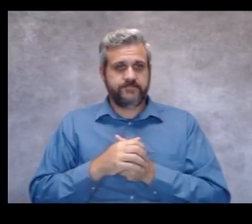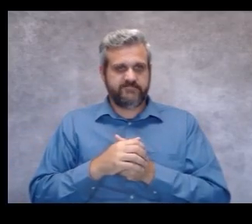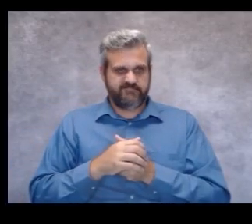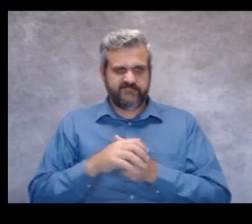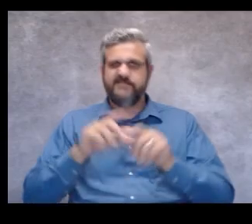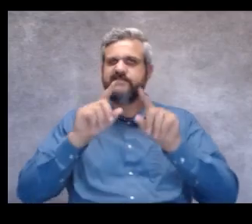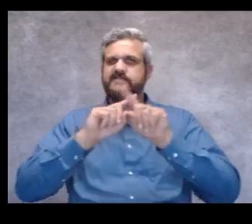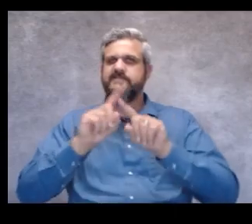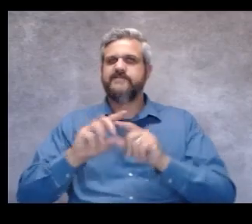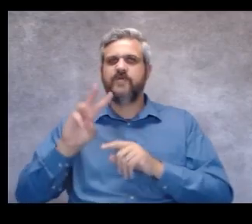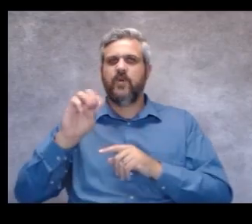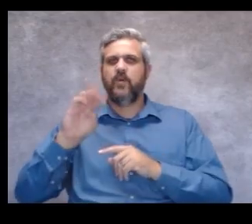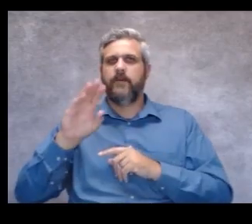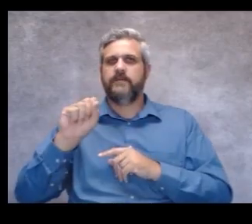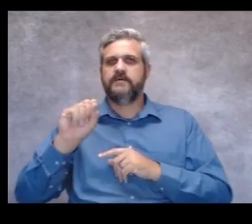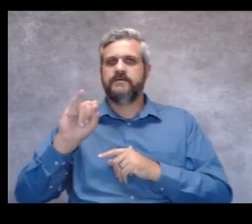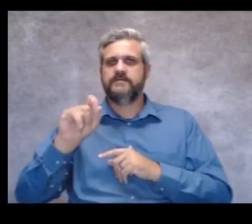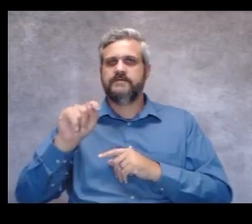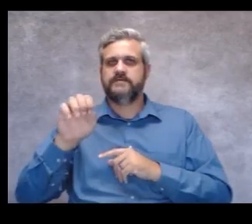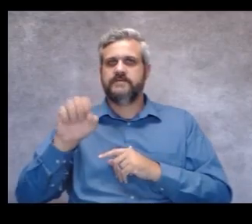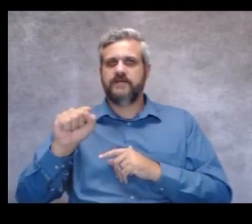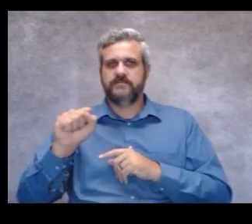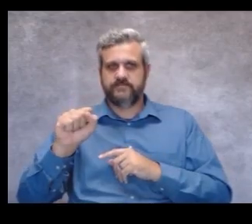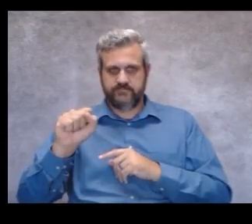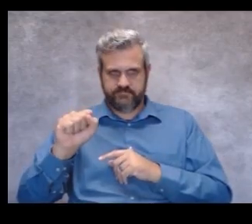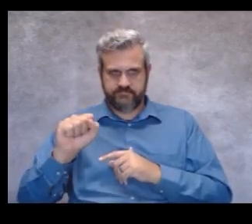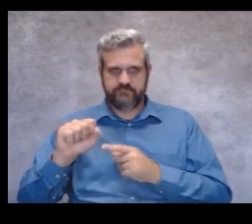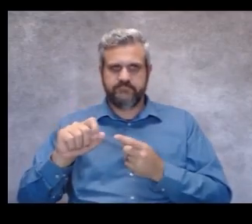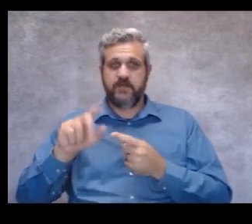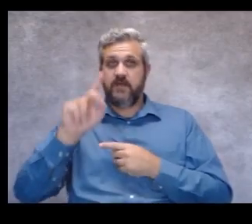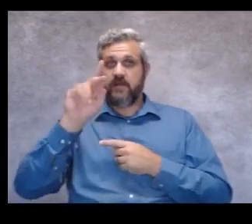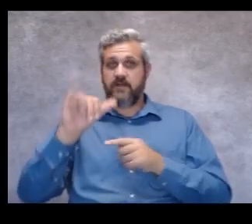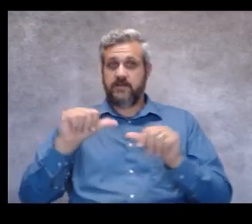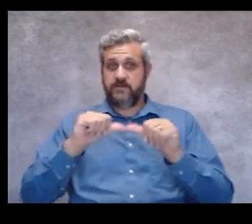are on these different websites. There's a Kentucky Association for